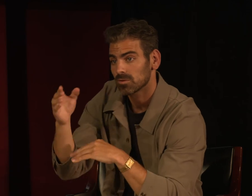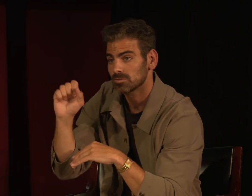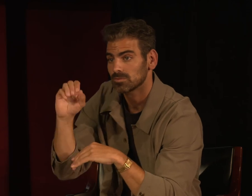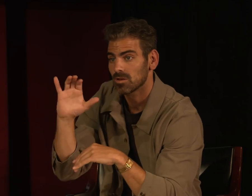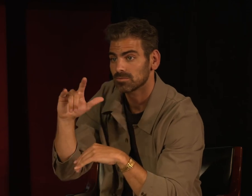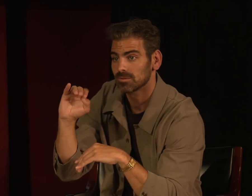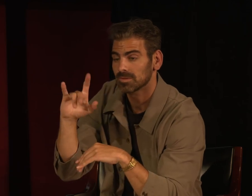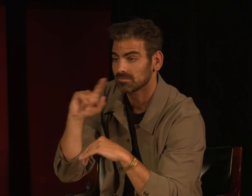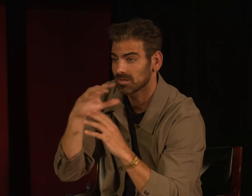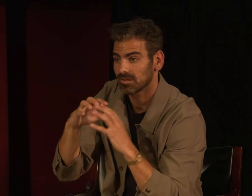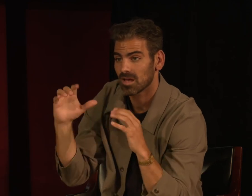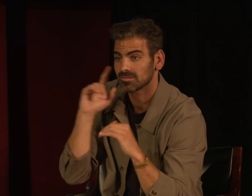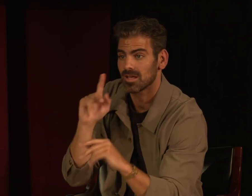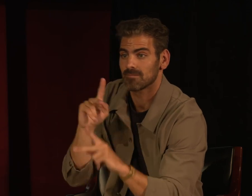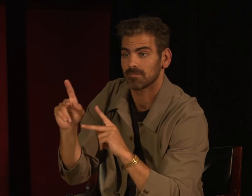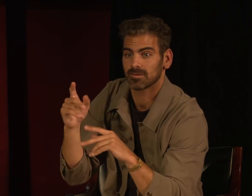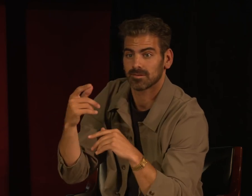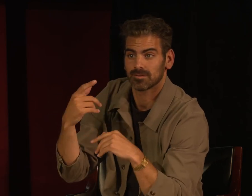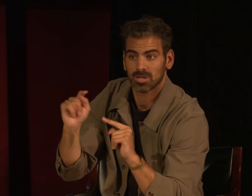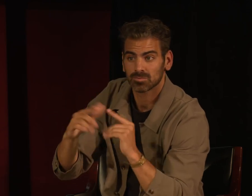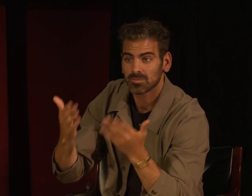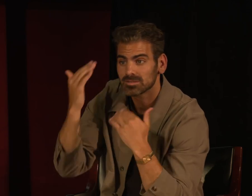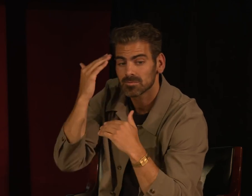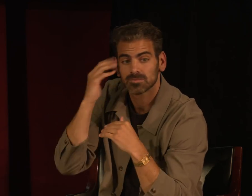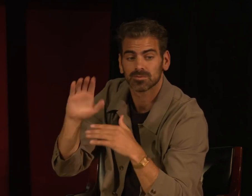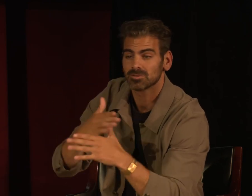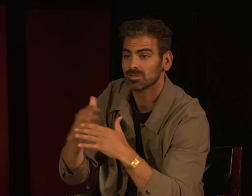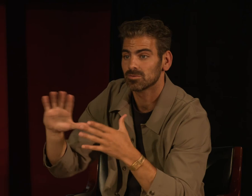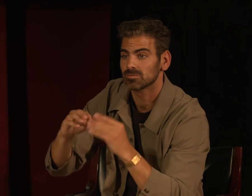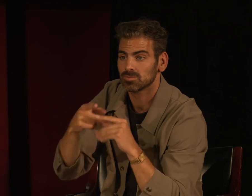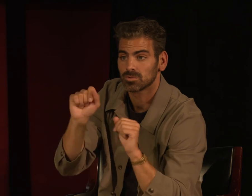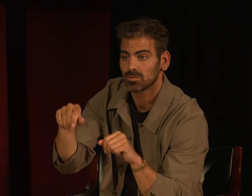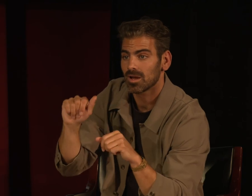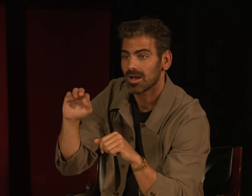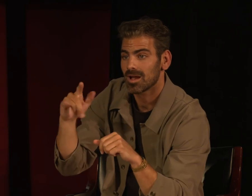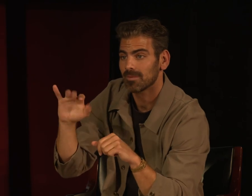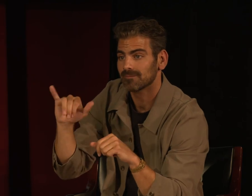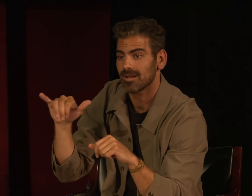through the community and through social media, which is where a lot of Deaf people are trying to raise awareness and trying to tell their stories.